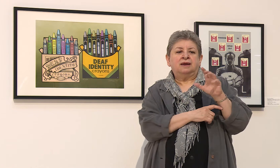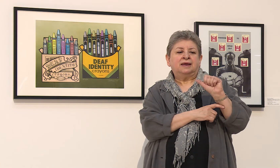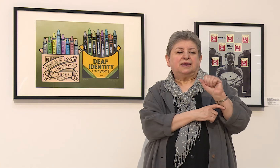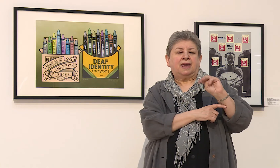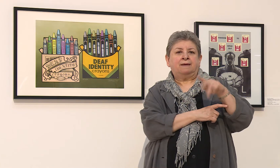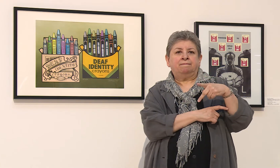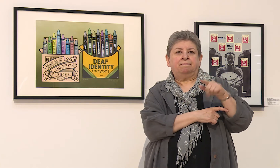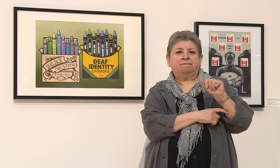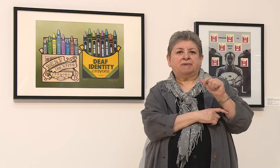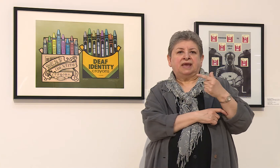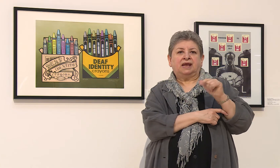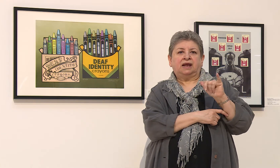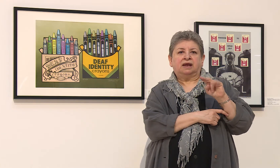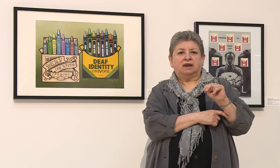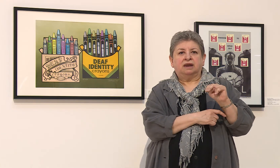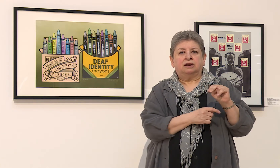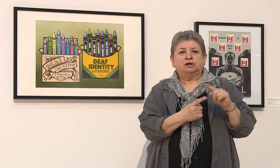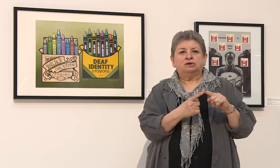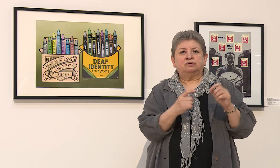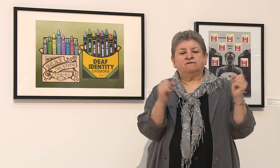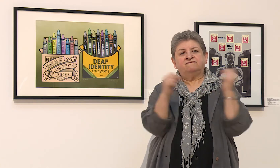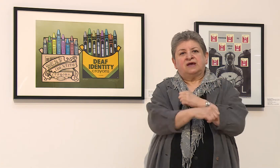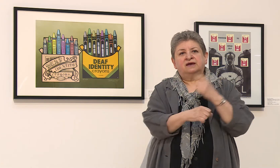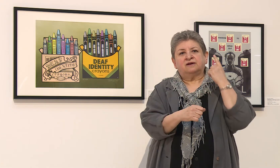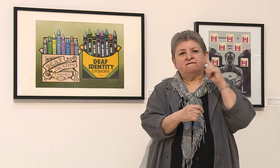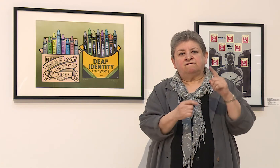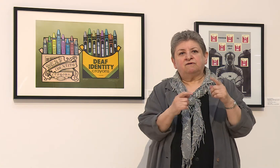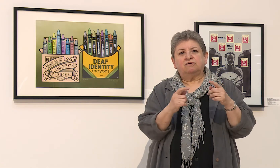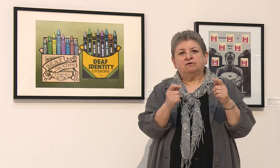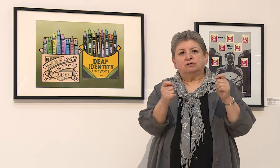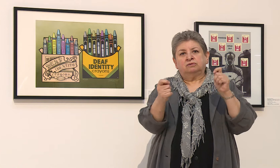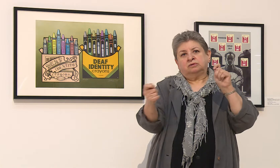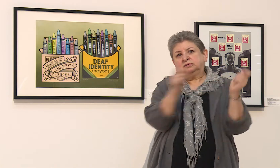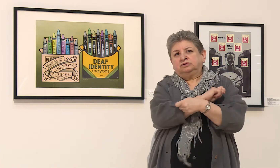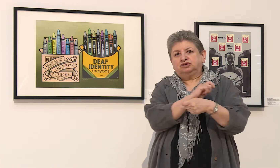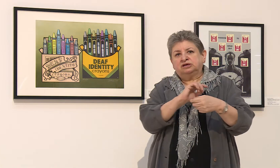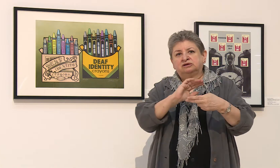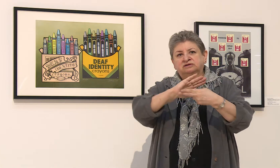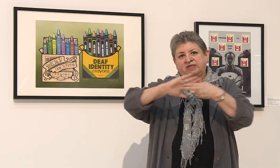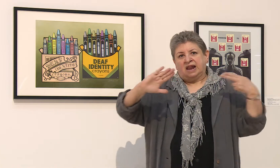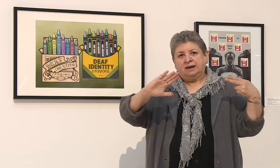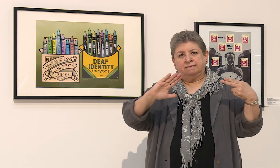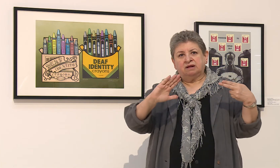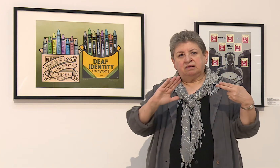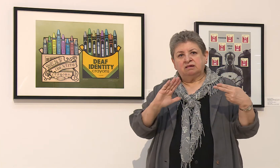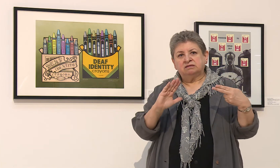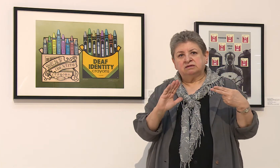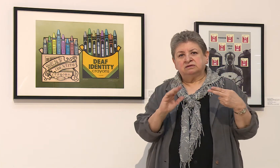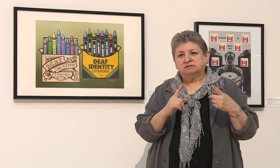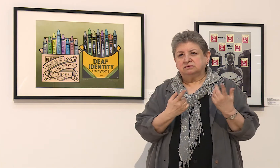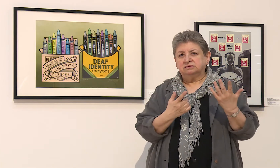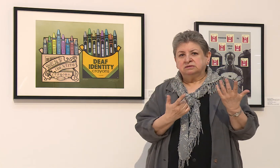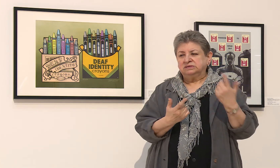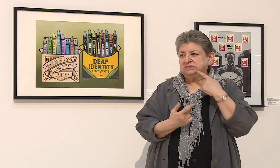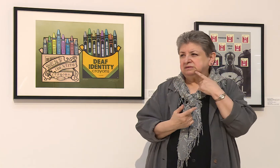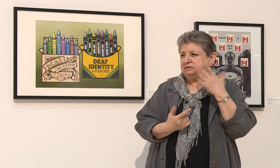He had a one-person campaign to fight to change the labels for the Deaf community.